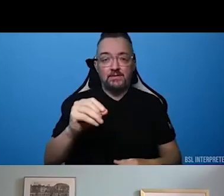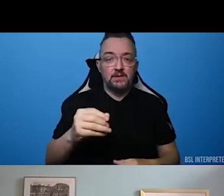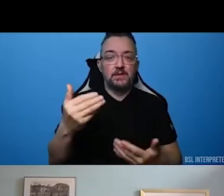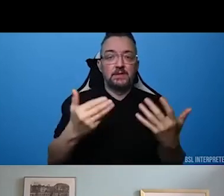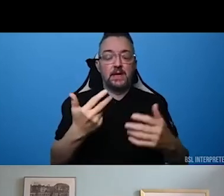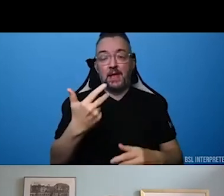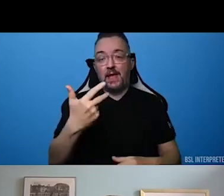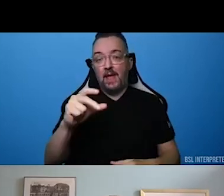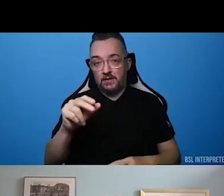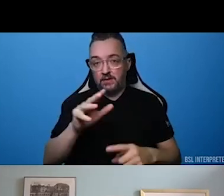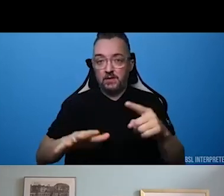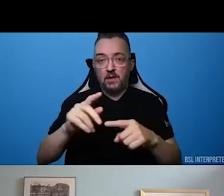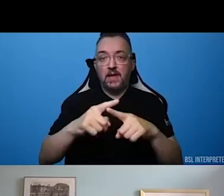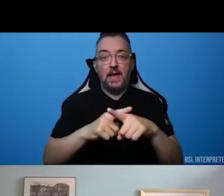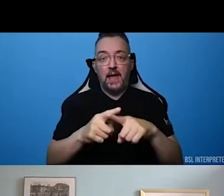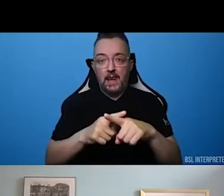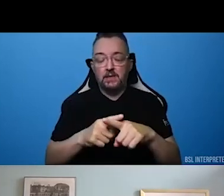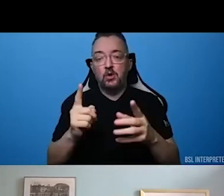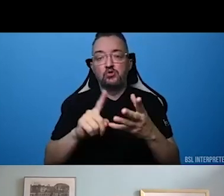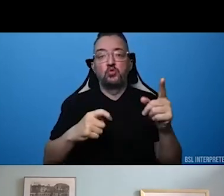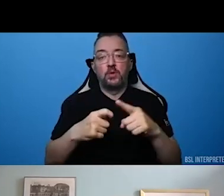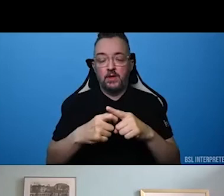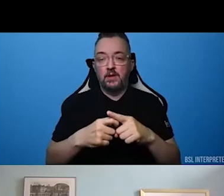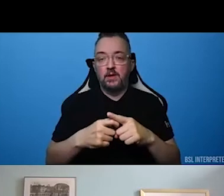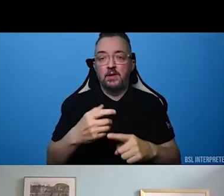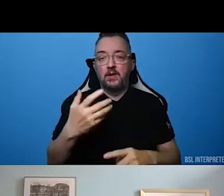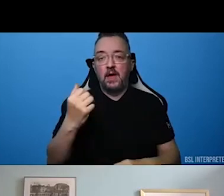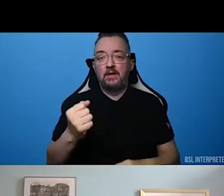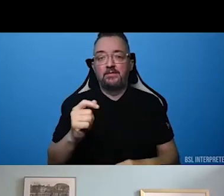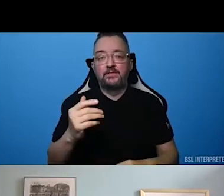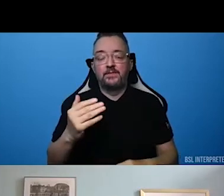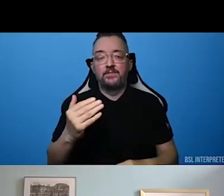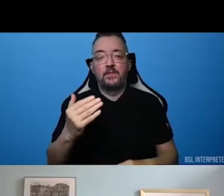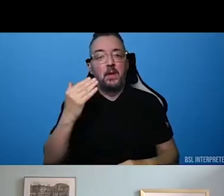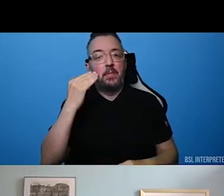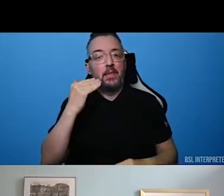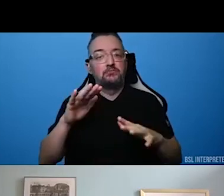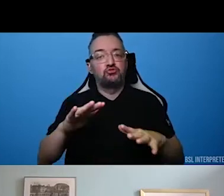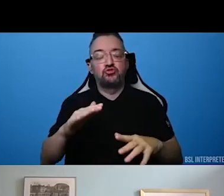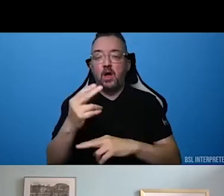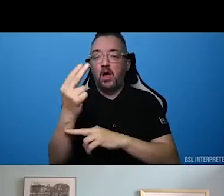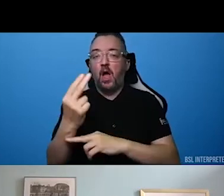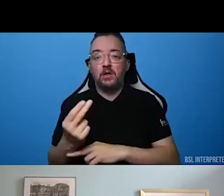across particularly England and the United Kingdom there's been a Black British Arts Movement which was putting on exhibitions.